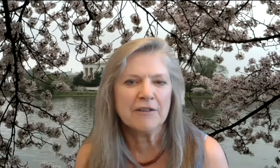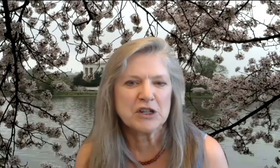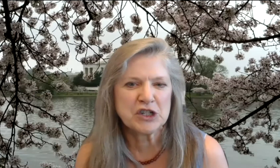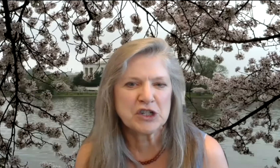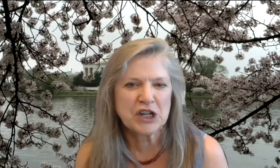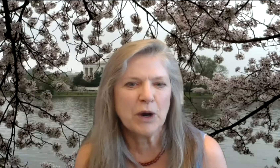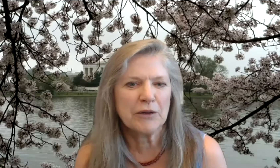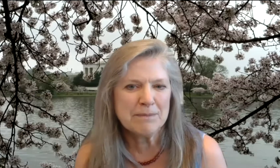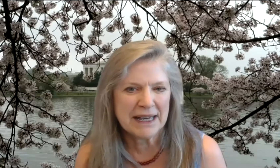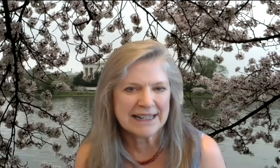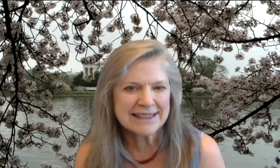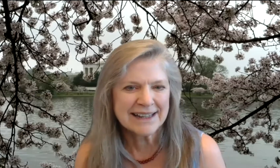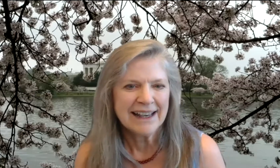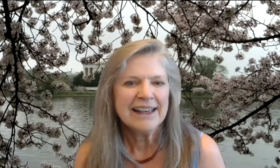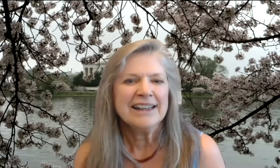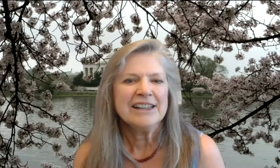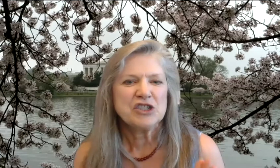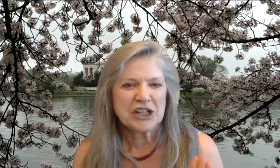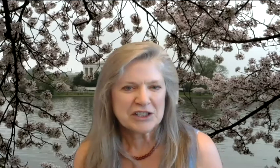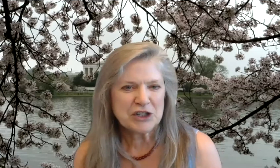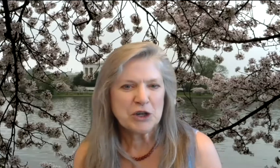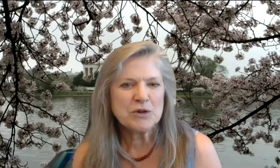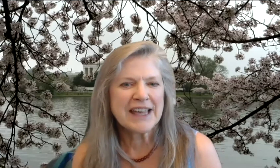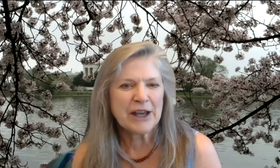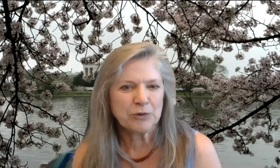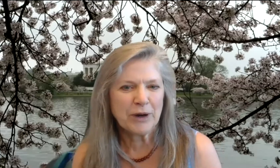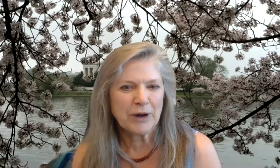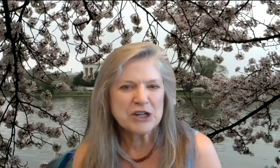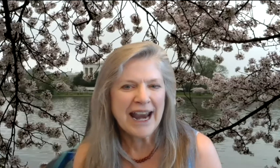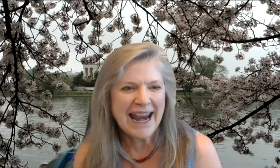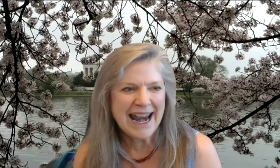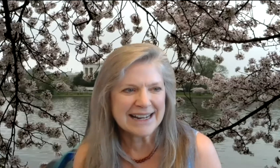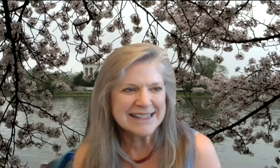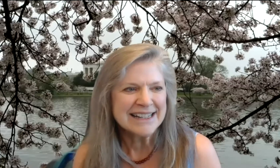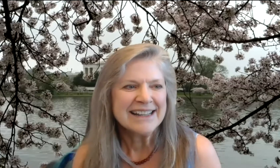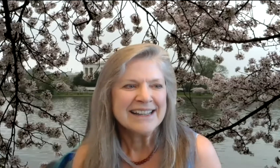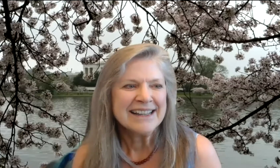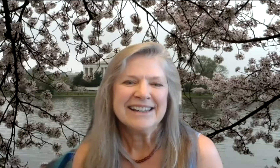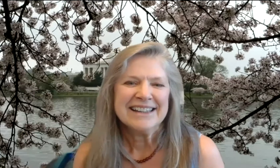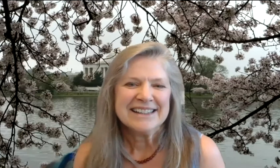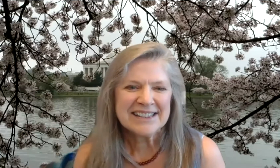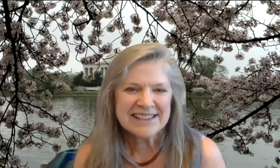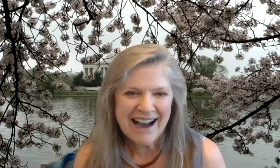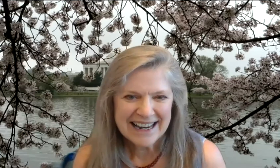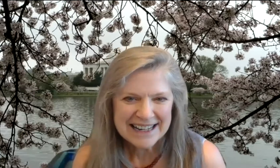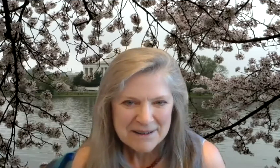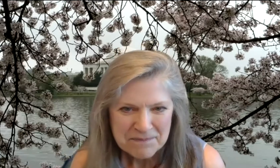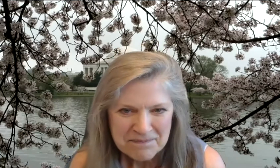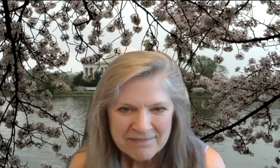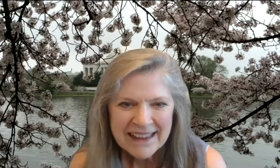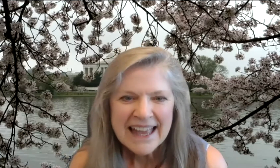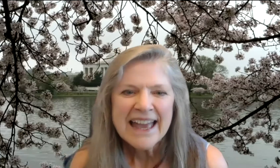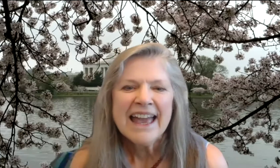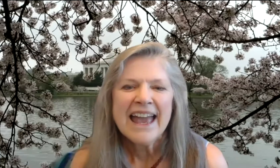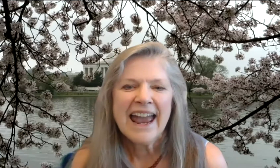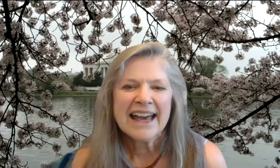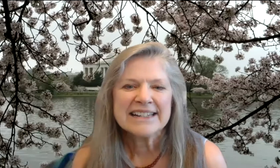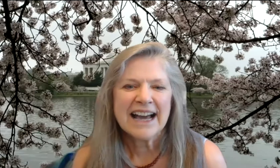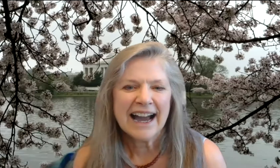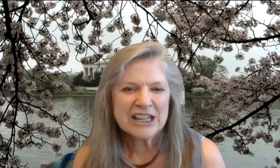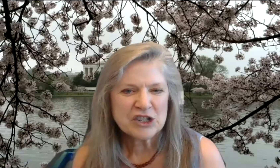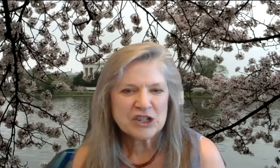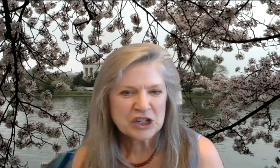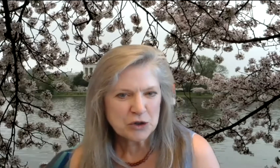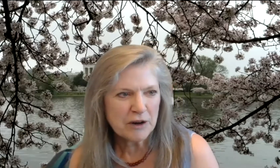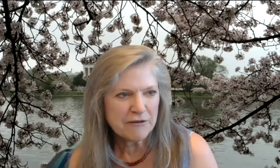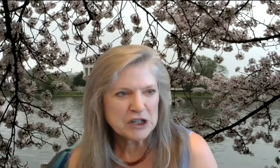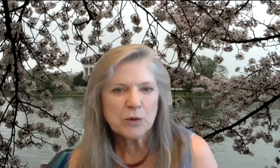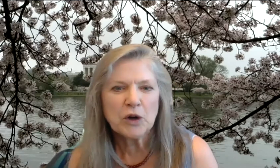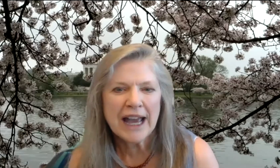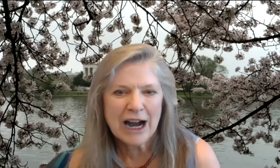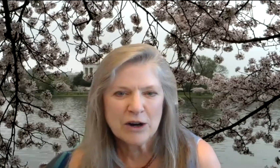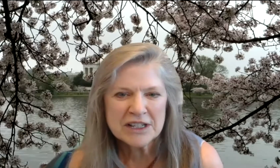of the January minutes just use that Raise Hand sign, and I can just do a visual count.